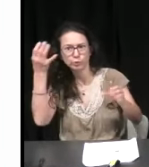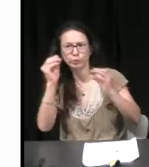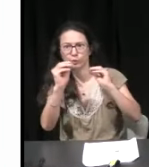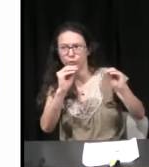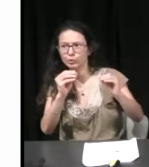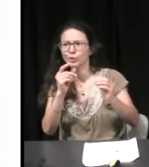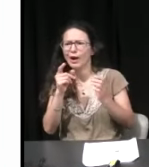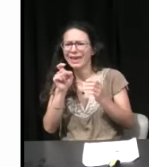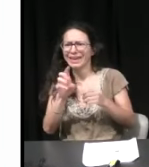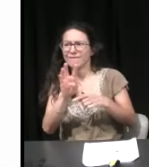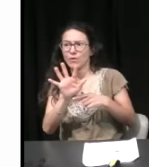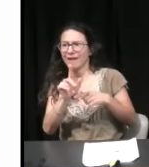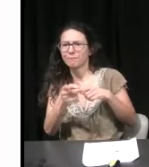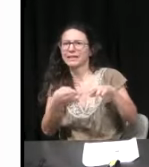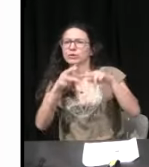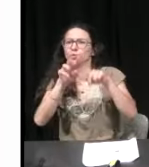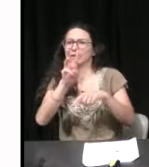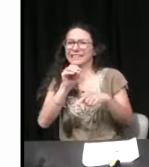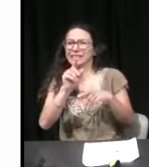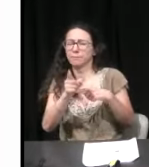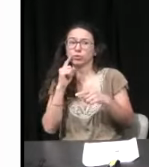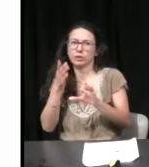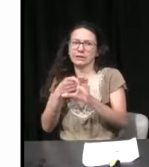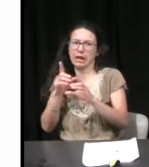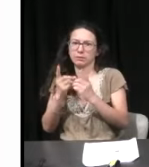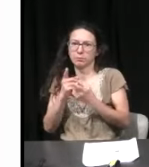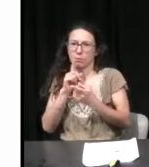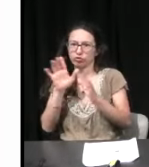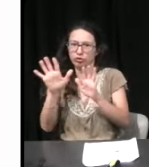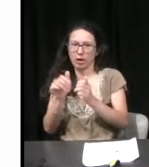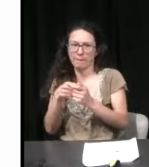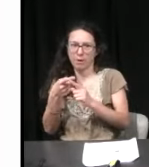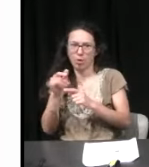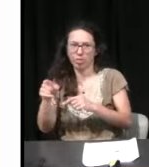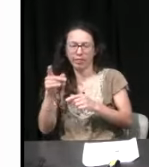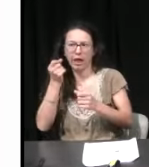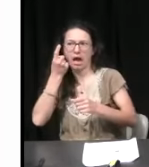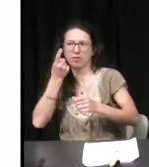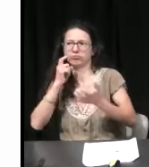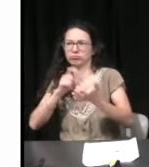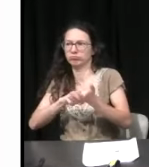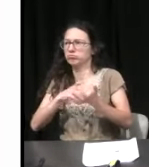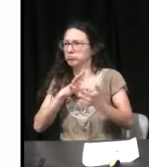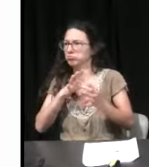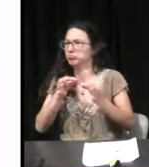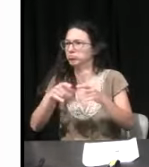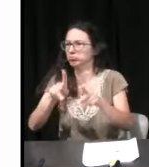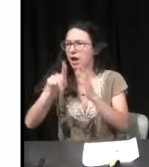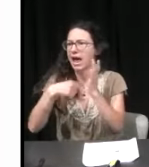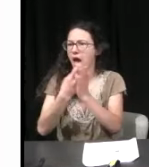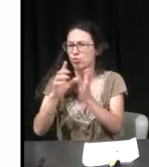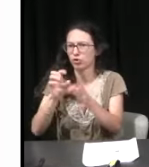minutes and often sometimes times those need to be extended to 60 minutes because there is so much